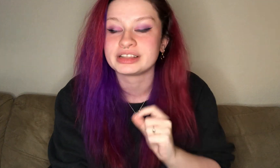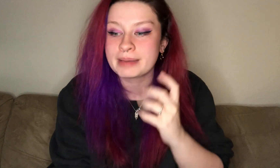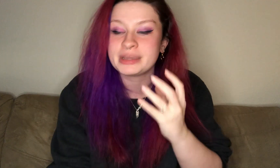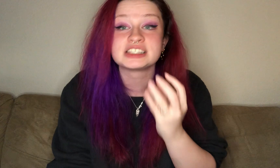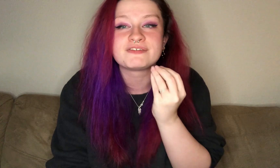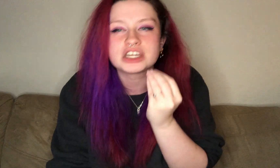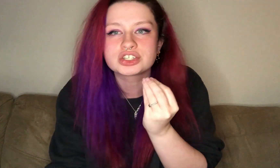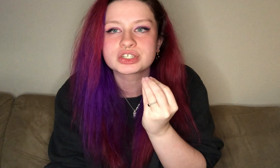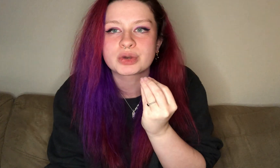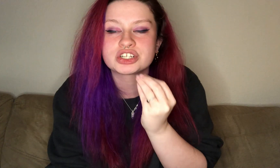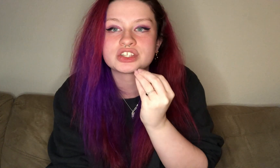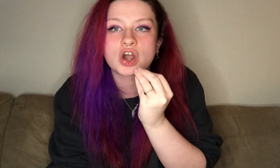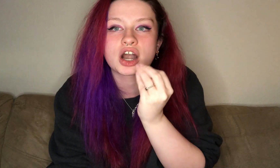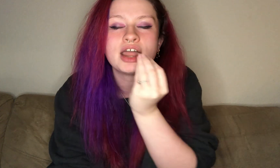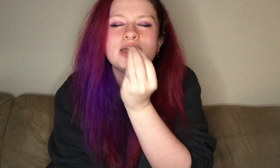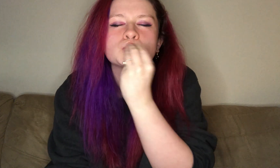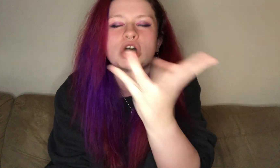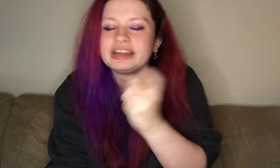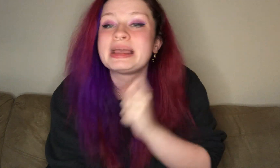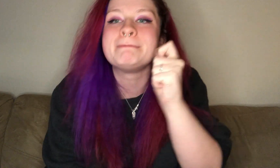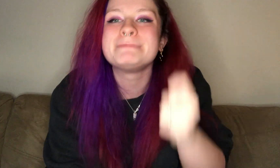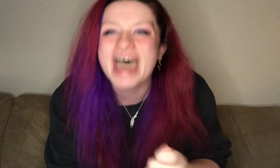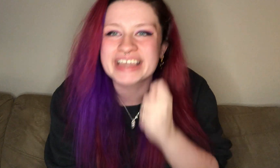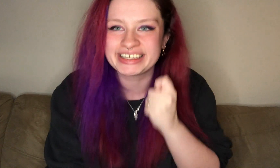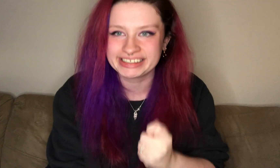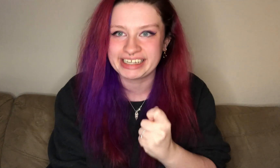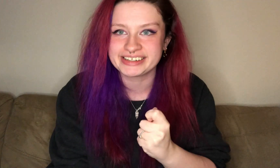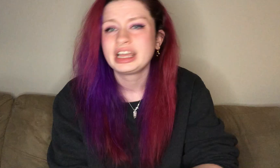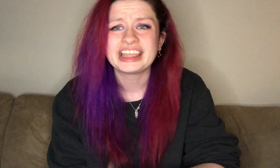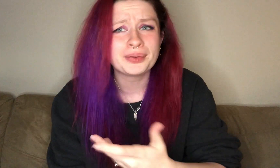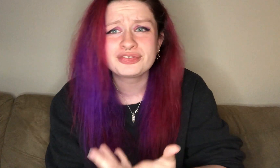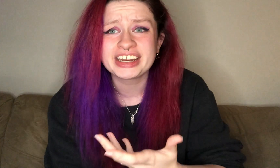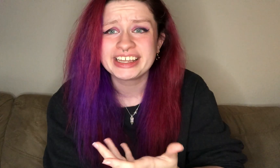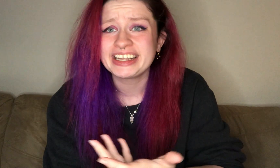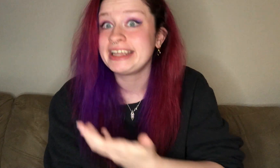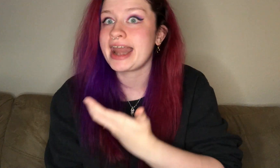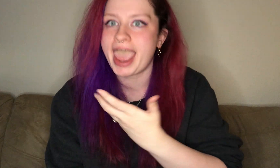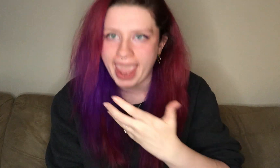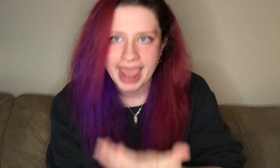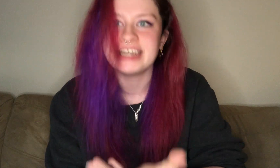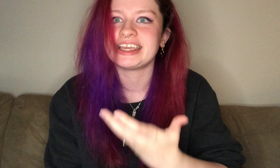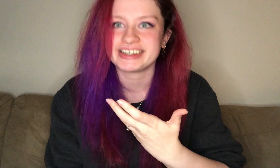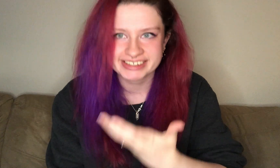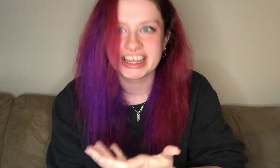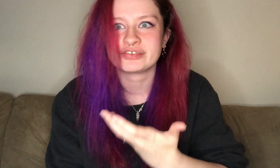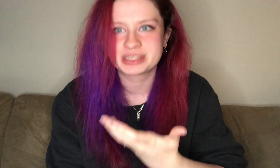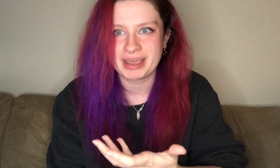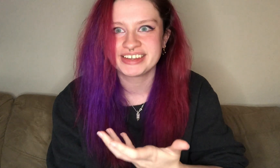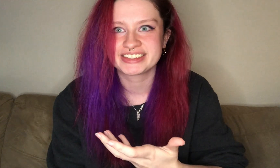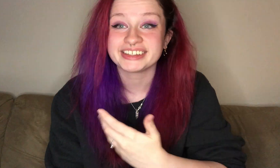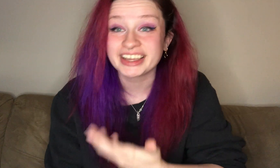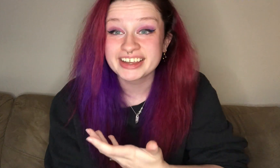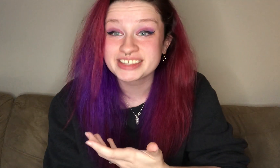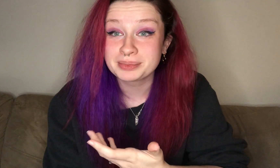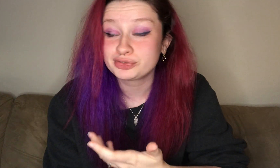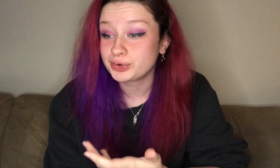that man's facial expressions are immaculate he would fit in in any deaf space like i said before